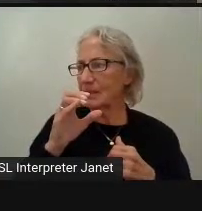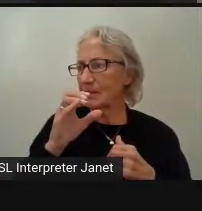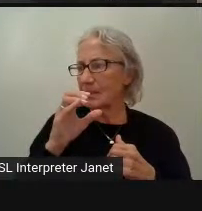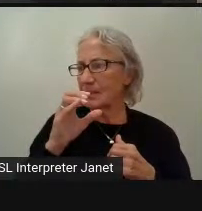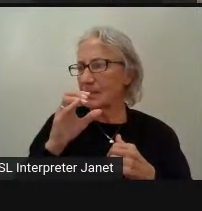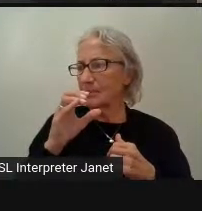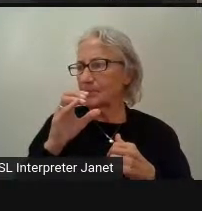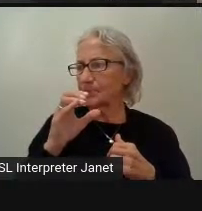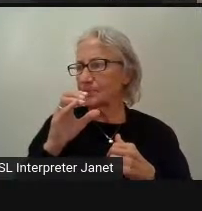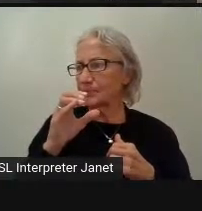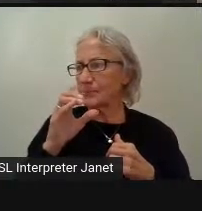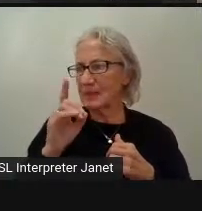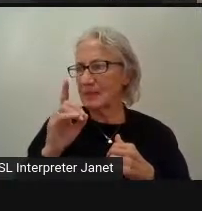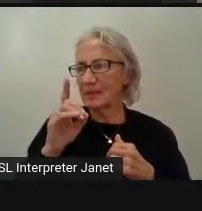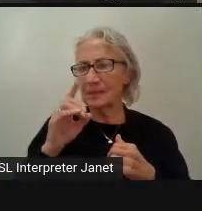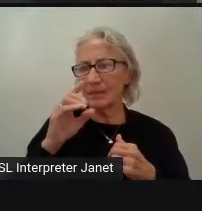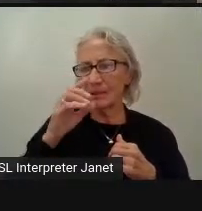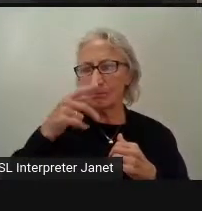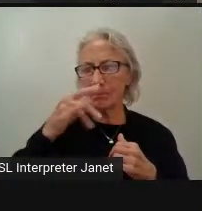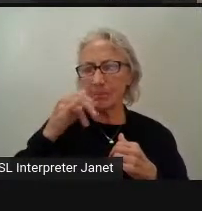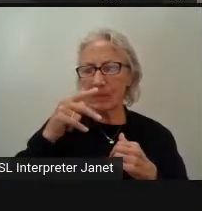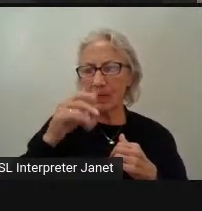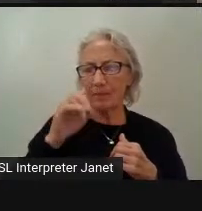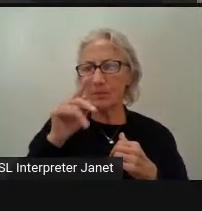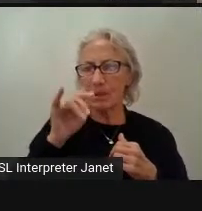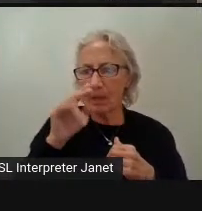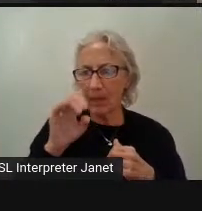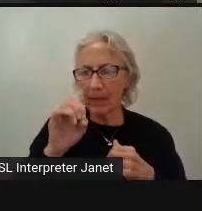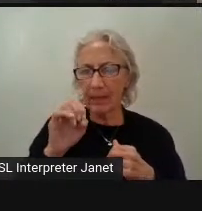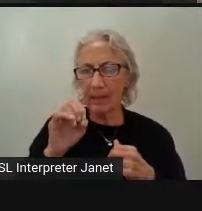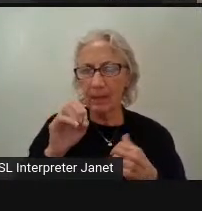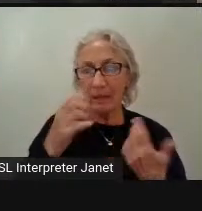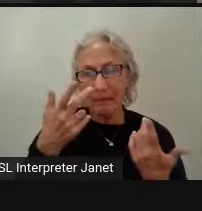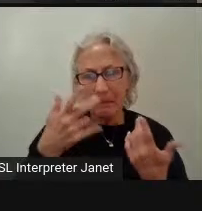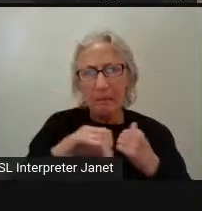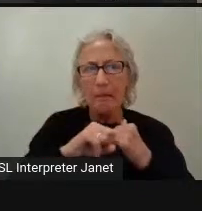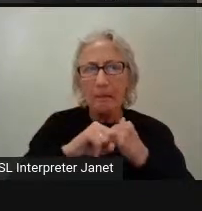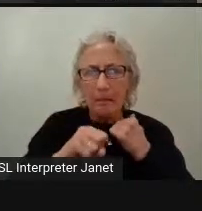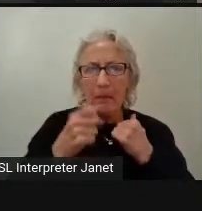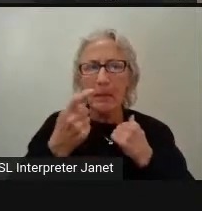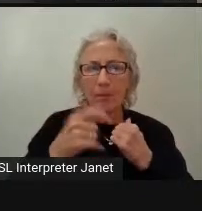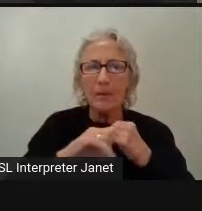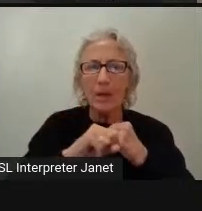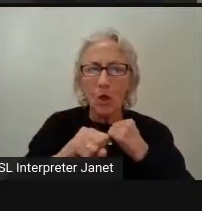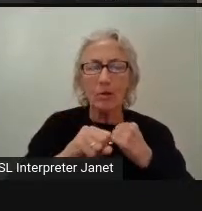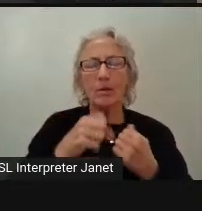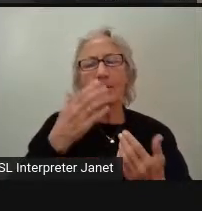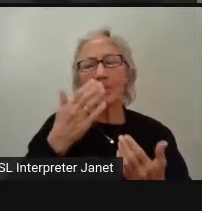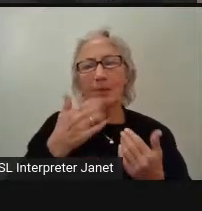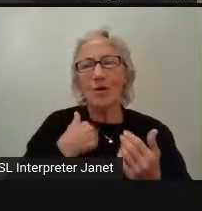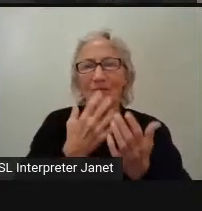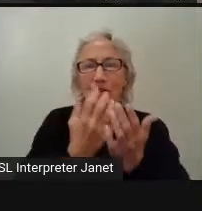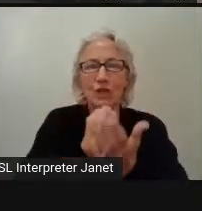we got it in the CI / CD pipeline. It took a bit longer.